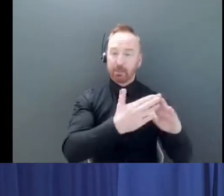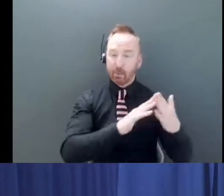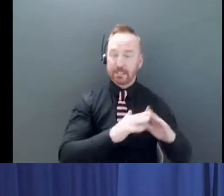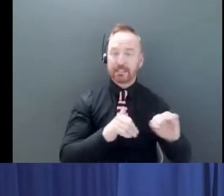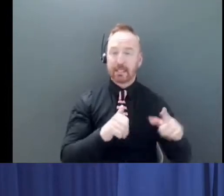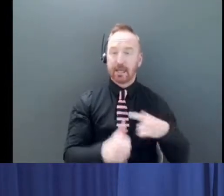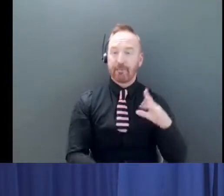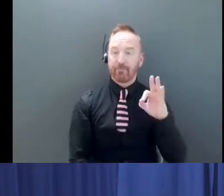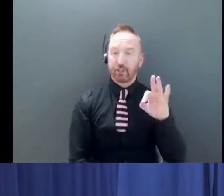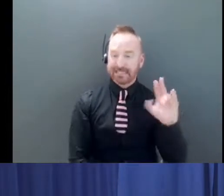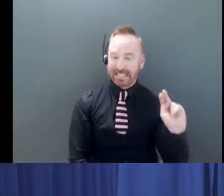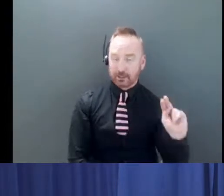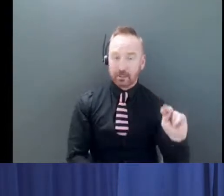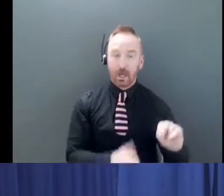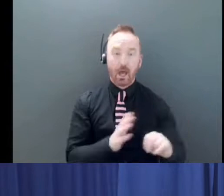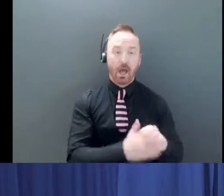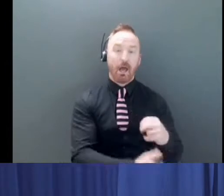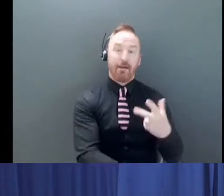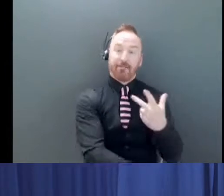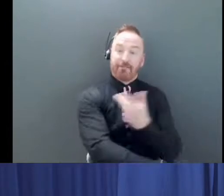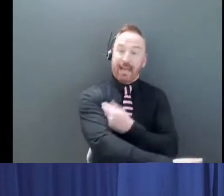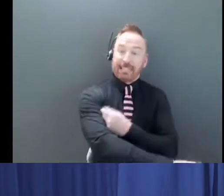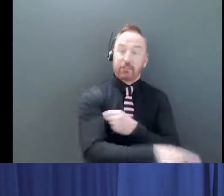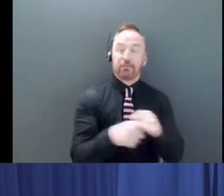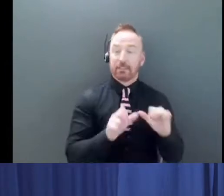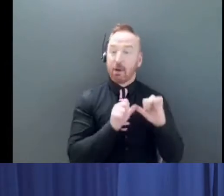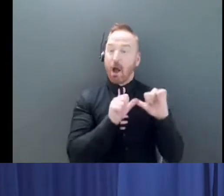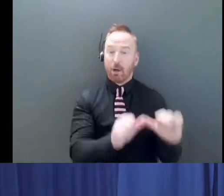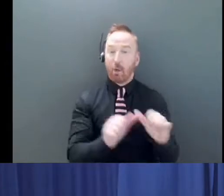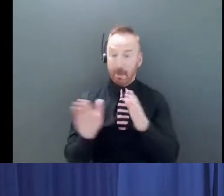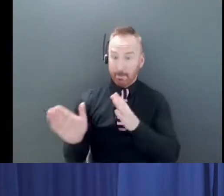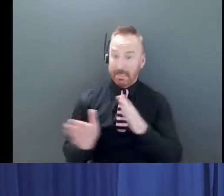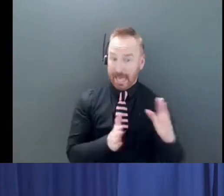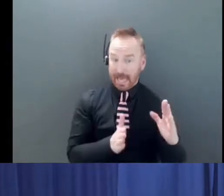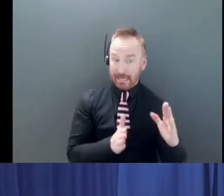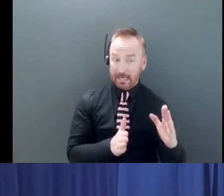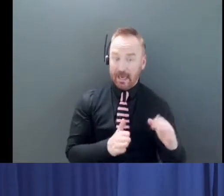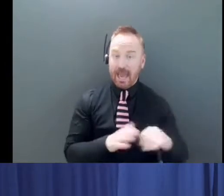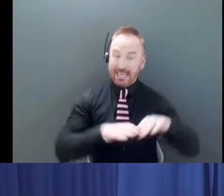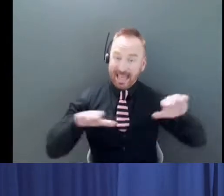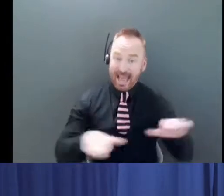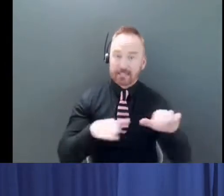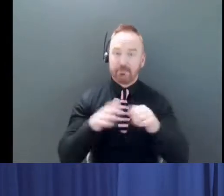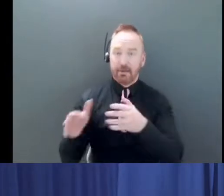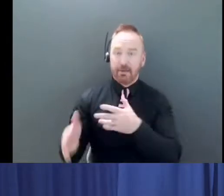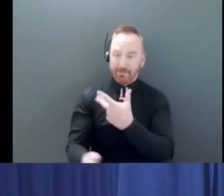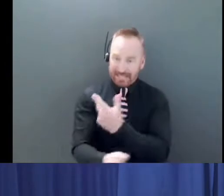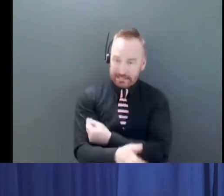An active vaccination strategy to address hesitancy and to continue to reach our